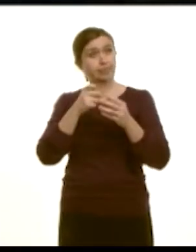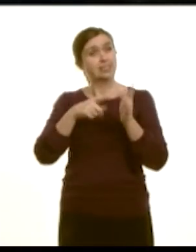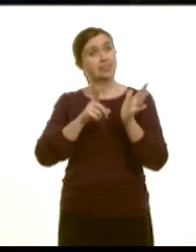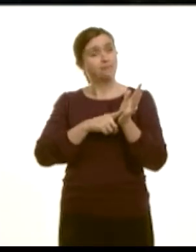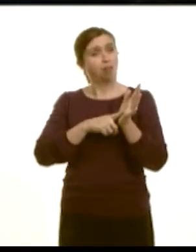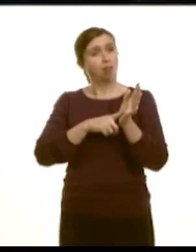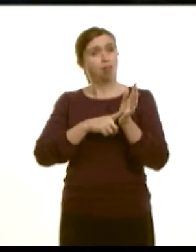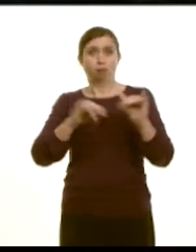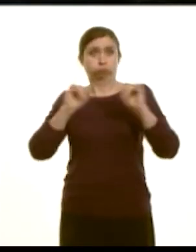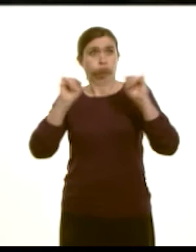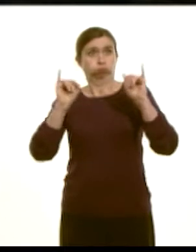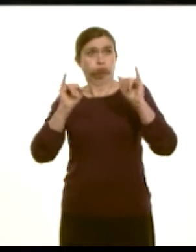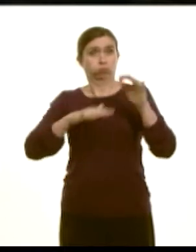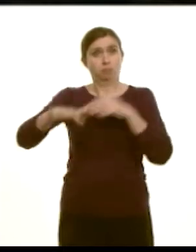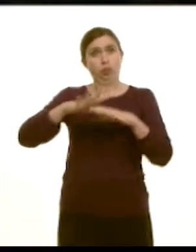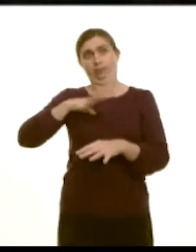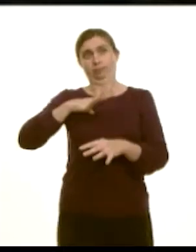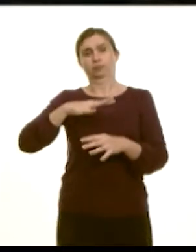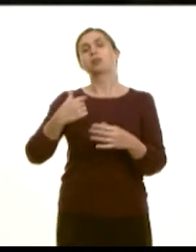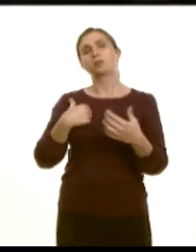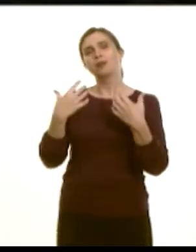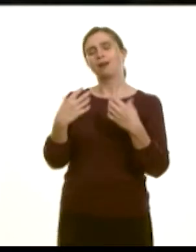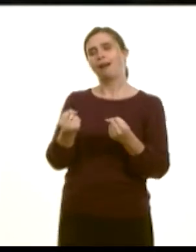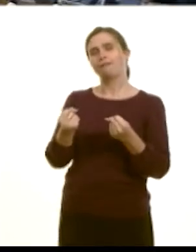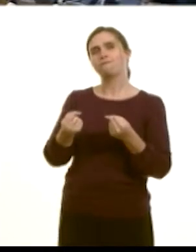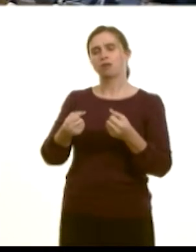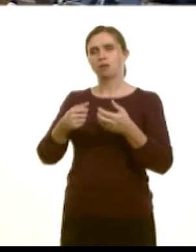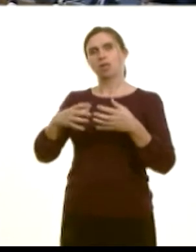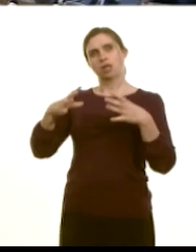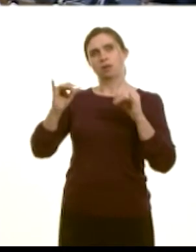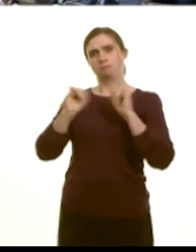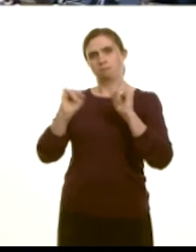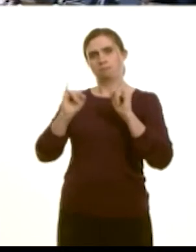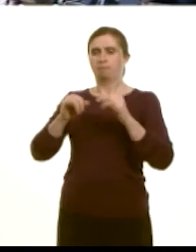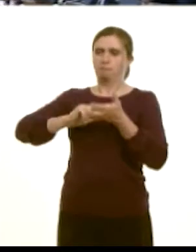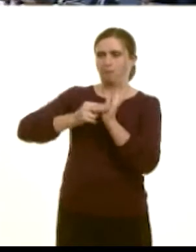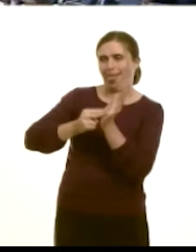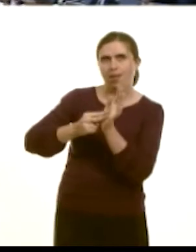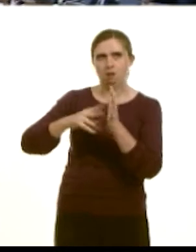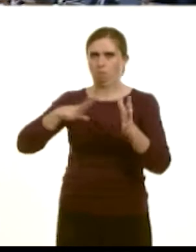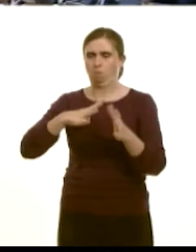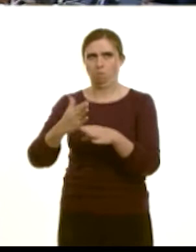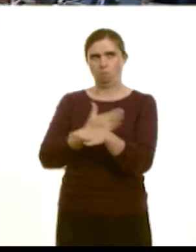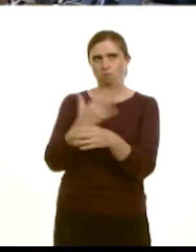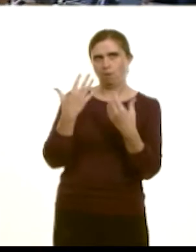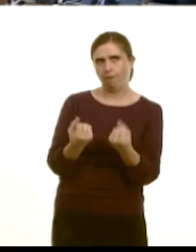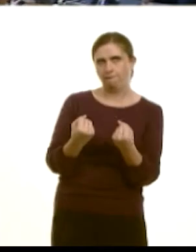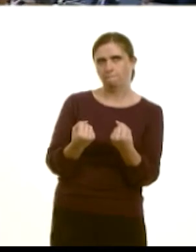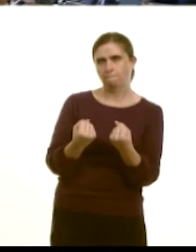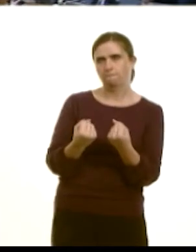Wales? OAQ(4)1935(FM) Carwyn Jones: Yes. We provide de facto national leadership in civil contingency and emergency planning, although much of it, of course, de jure is not devolved.